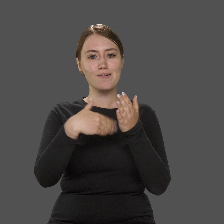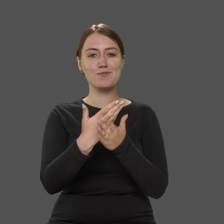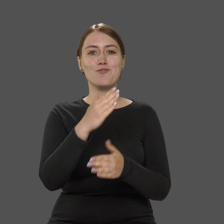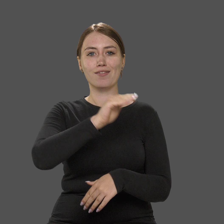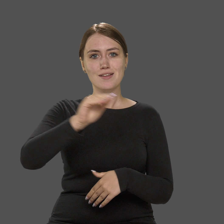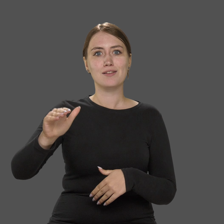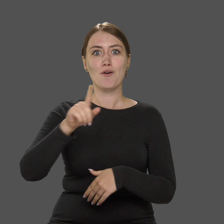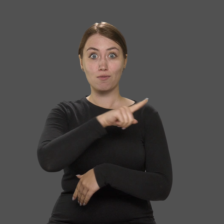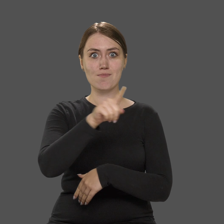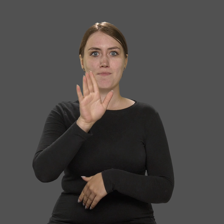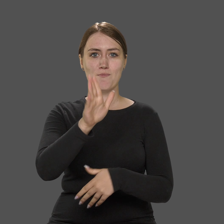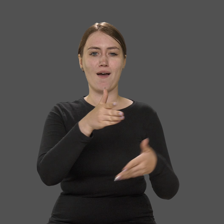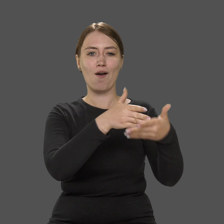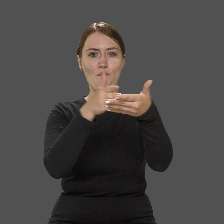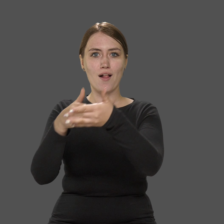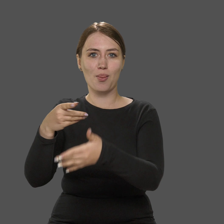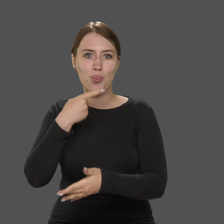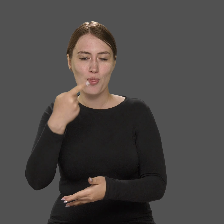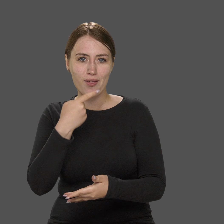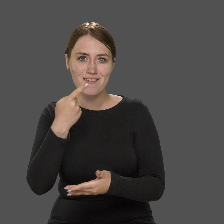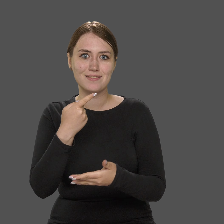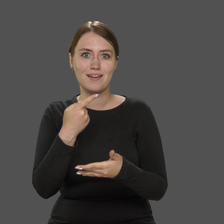Limited access to language